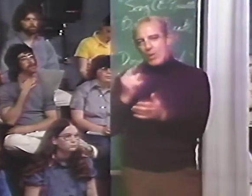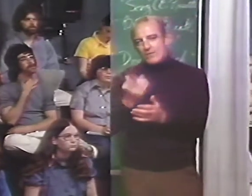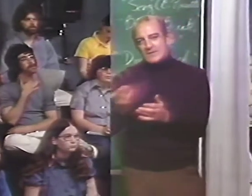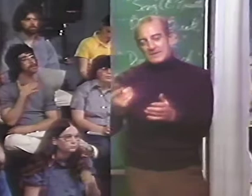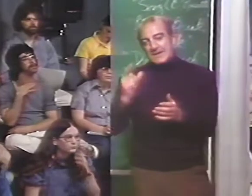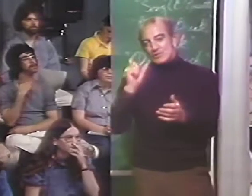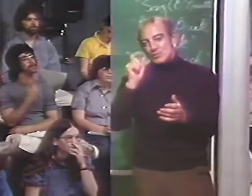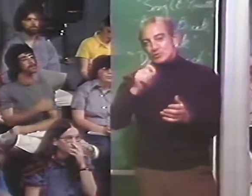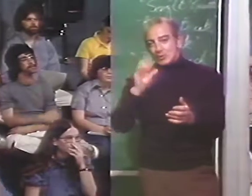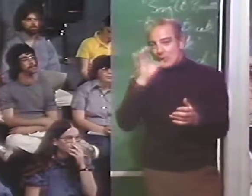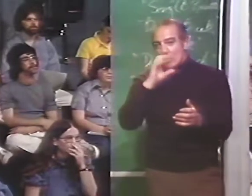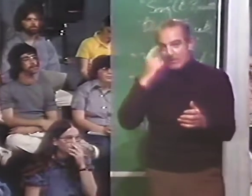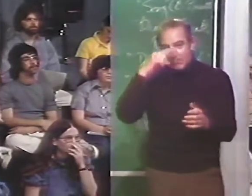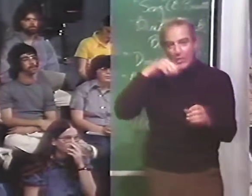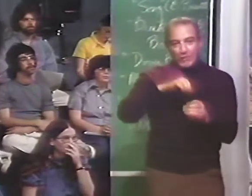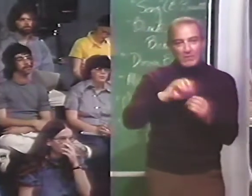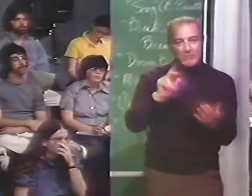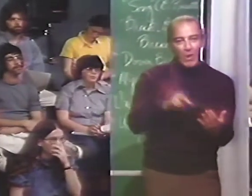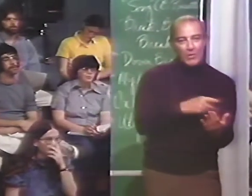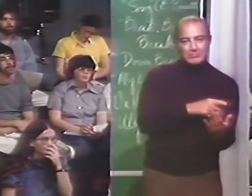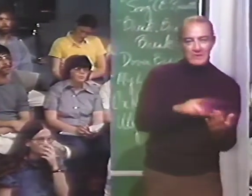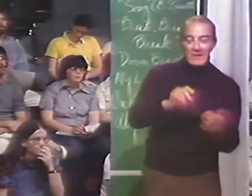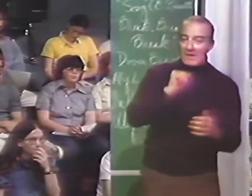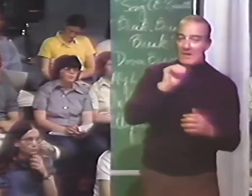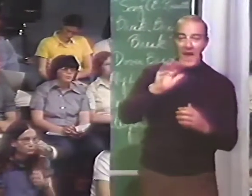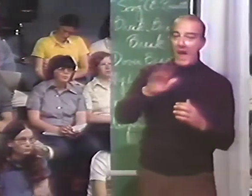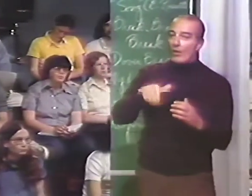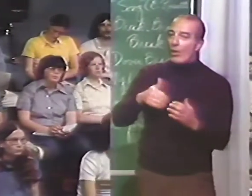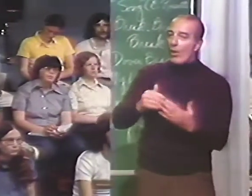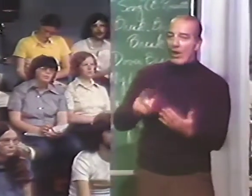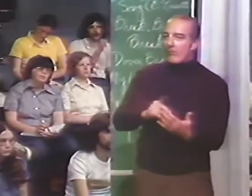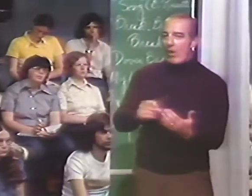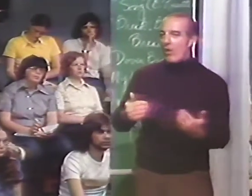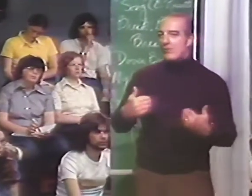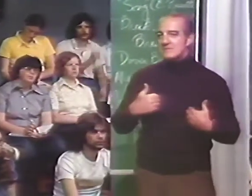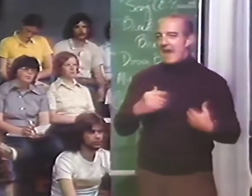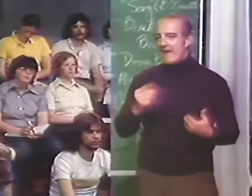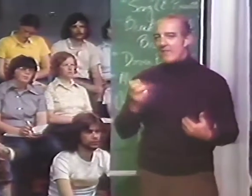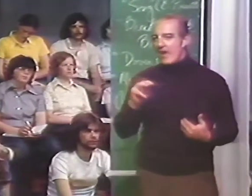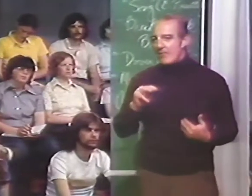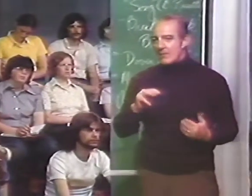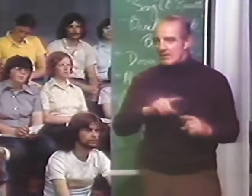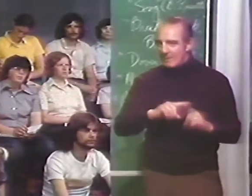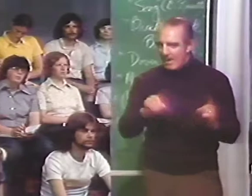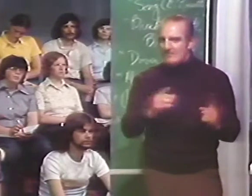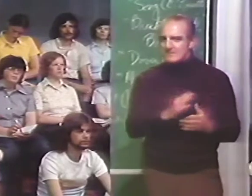ONE OF THE THINGS YOU SHOULD LOOK FOR IN POETRY. NOT ALL POEMS HAVE THEM.